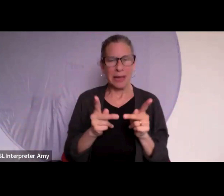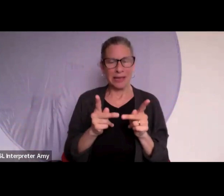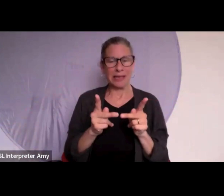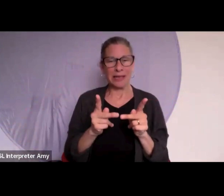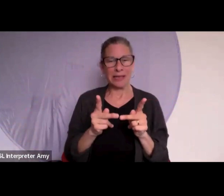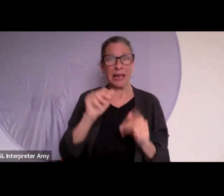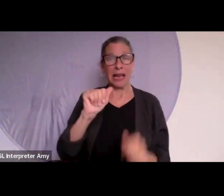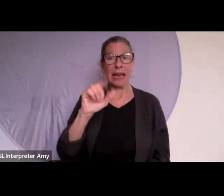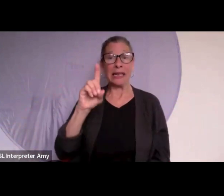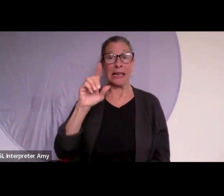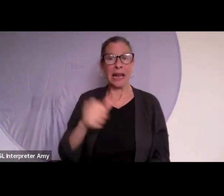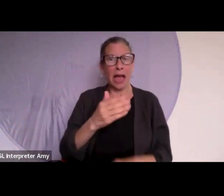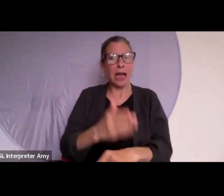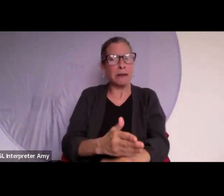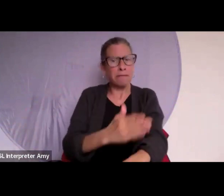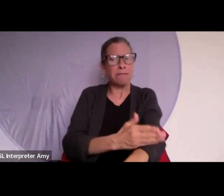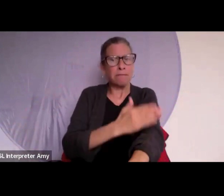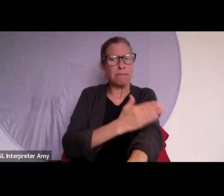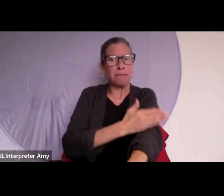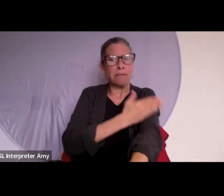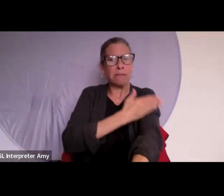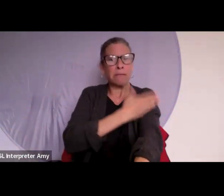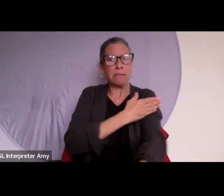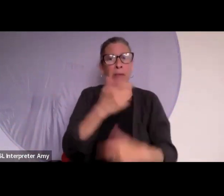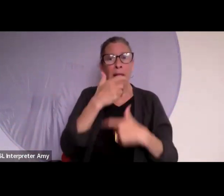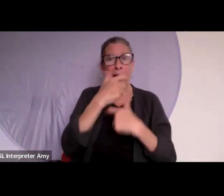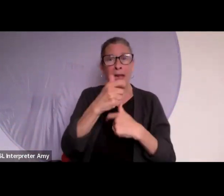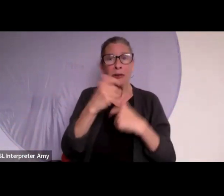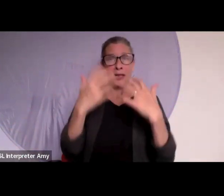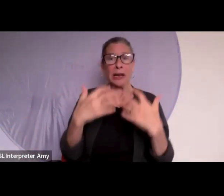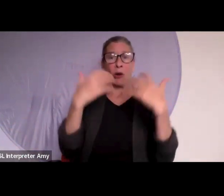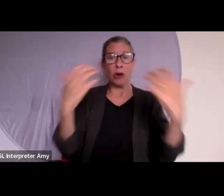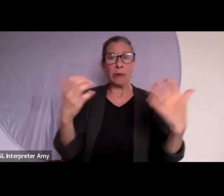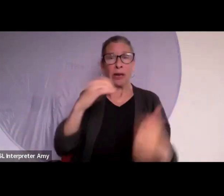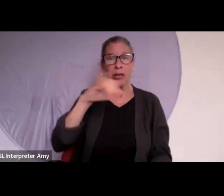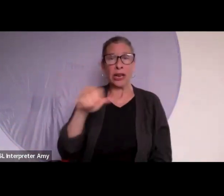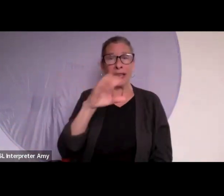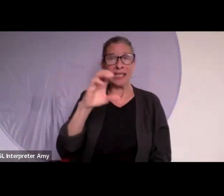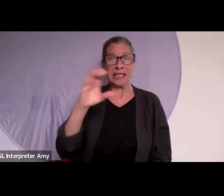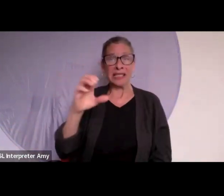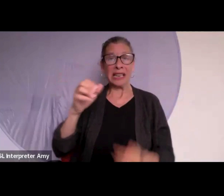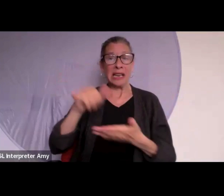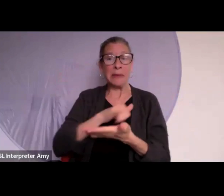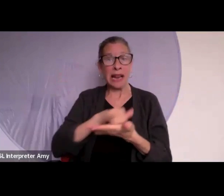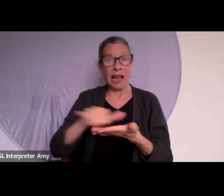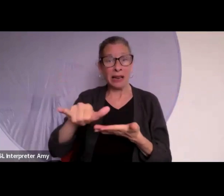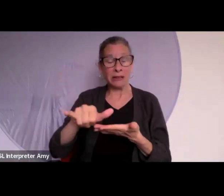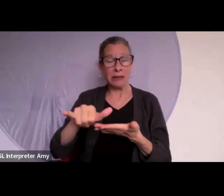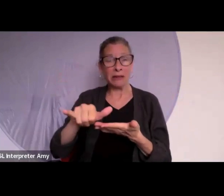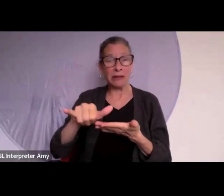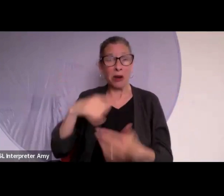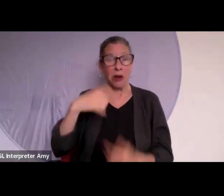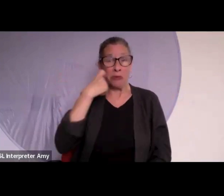keeps improving. It's interesting. Ourmain auditorium, which is at the JCC in Manhattan, is was just,